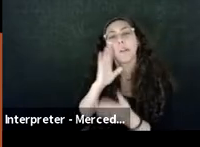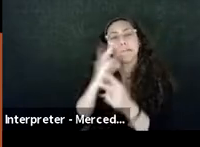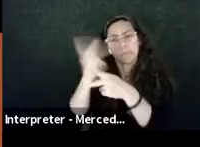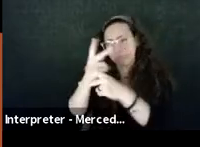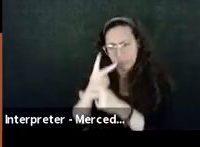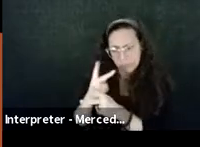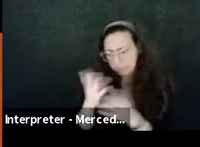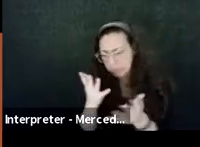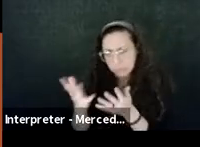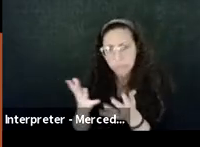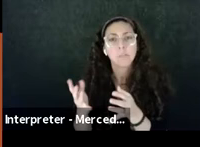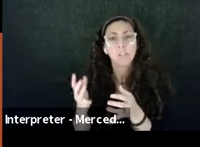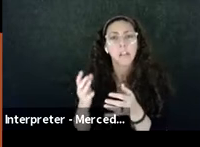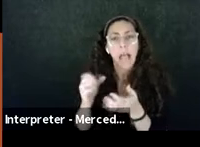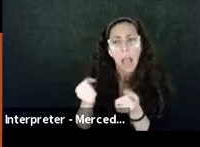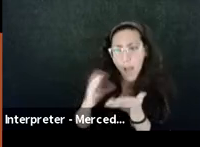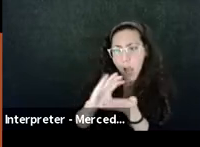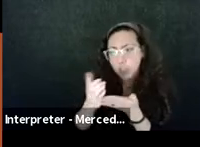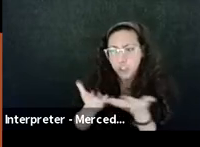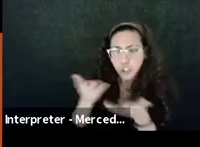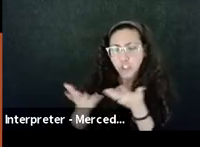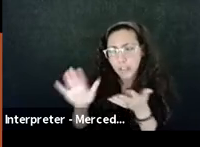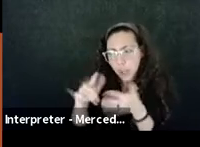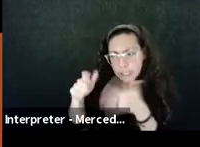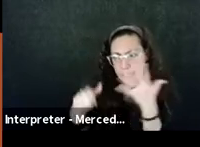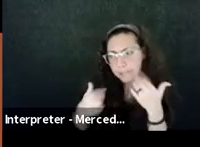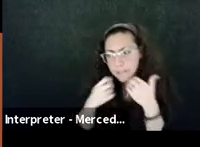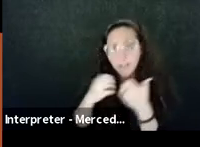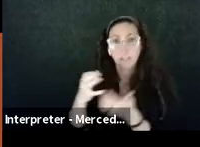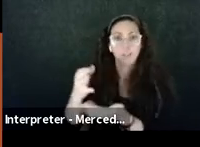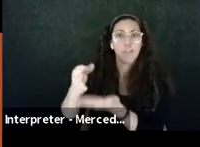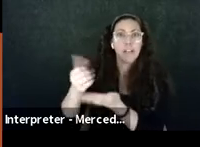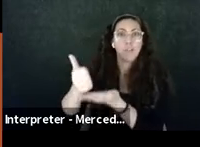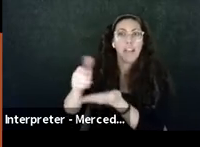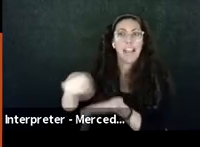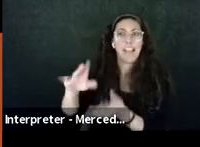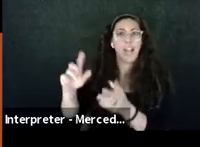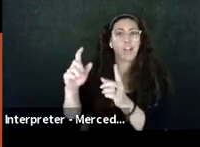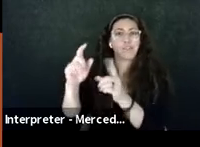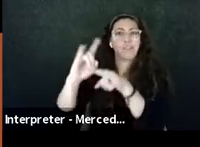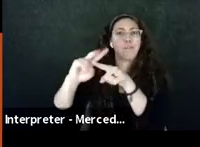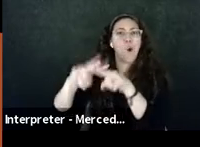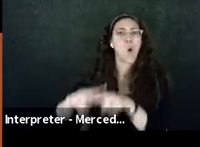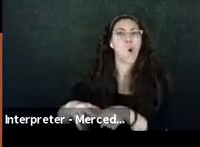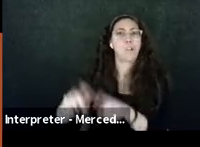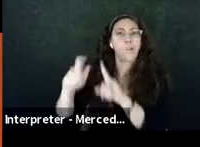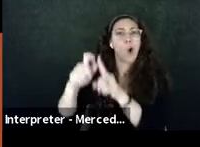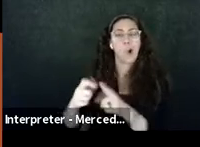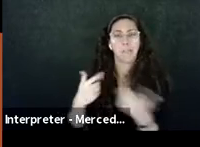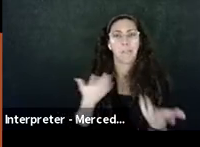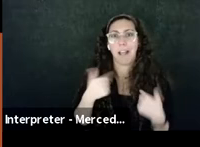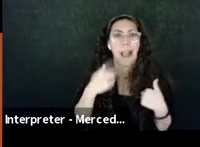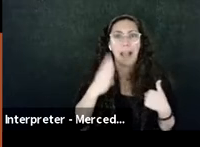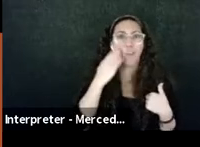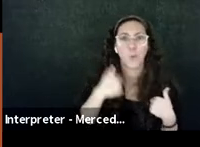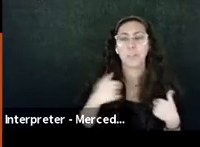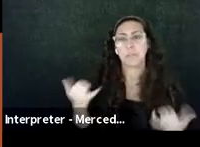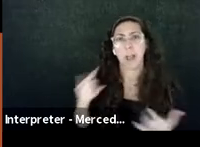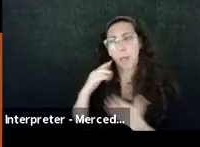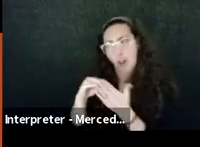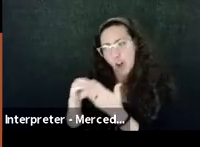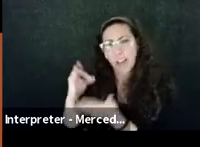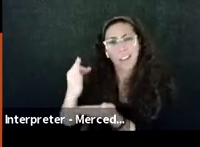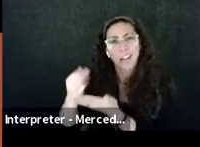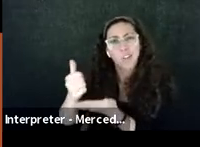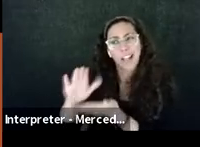Natalie Chavez: Award amounts and their unmet need, and that's all financial aid talk that I'm learning right now because I never really knew very much about financial aid. I mean, I understood the basics, but